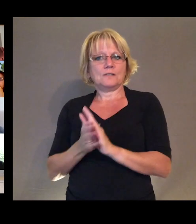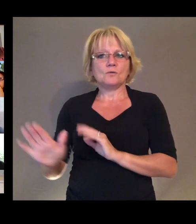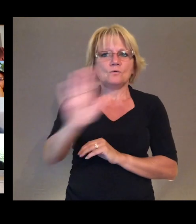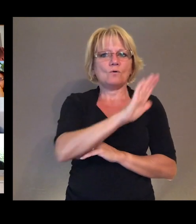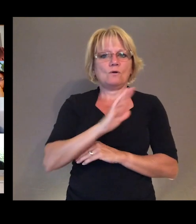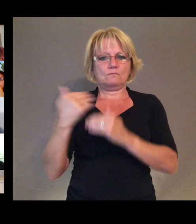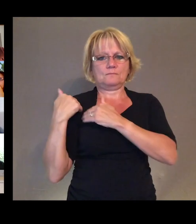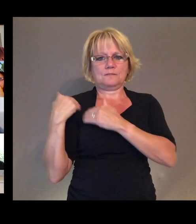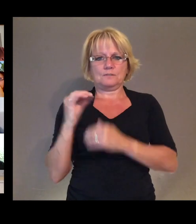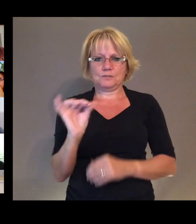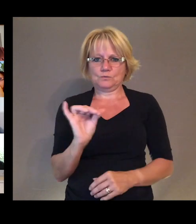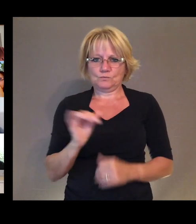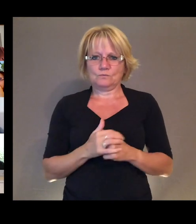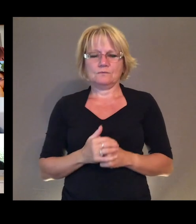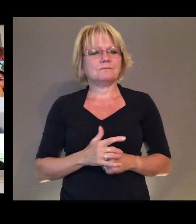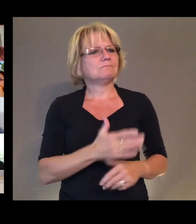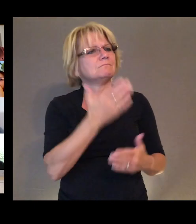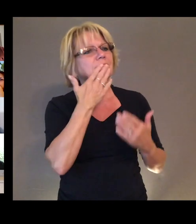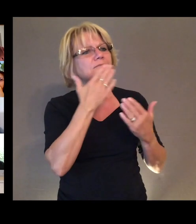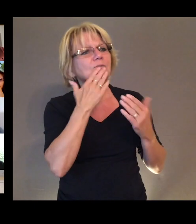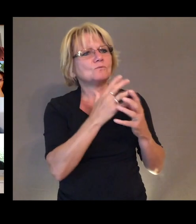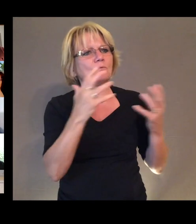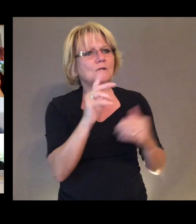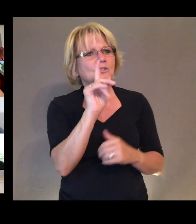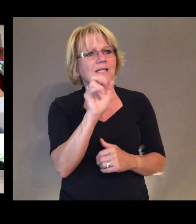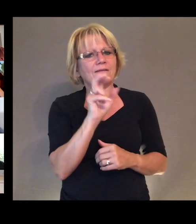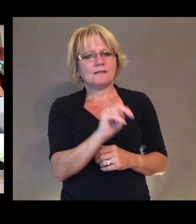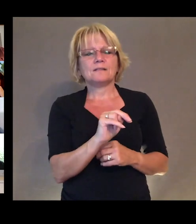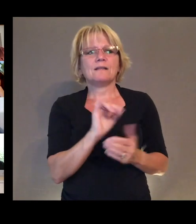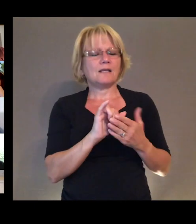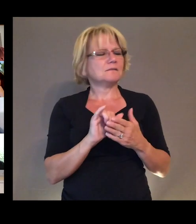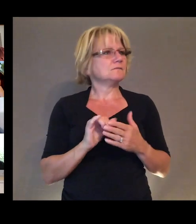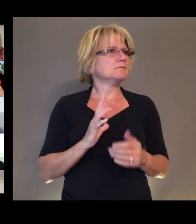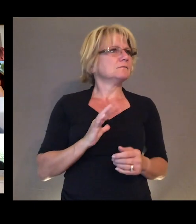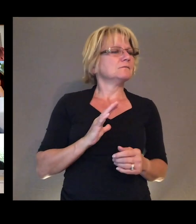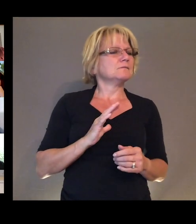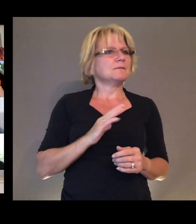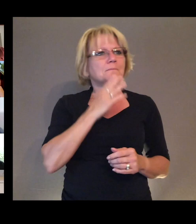Awesome, thank you so much, Kevin, that's a great way to open, 'cause that kinda really has to start thinking in our professions.